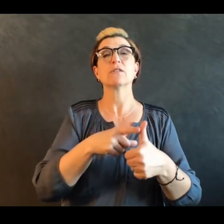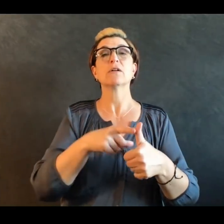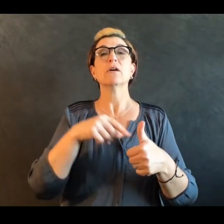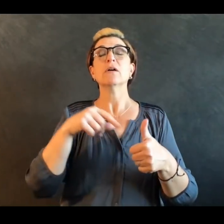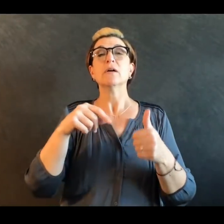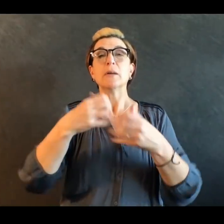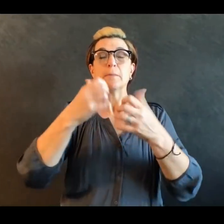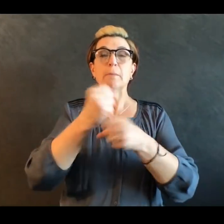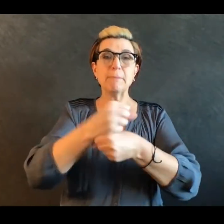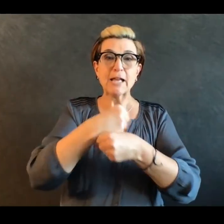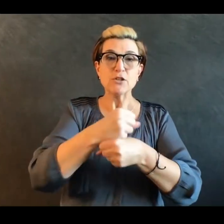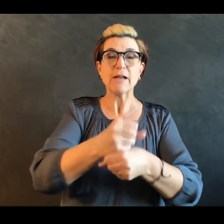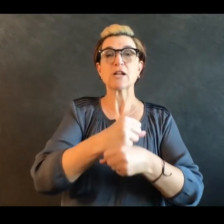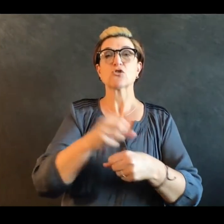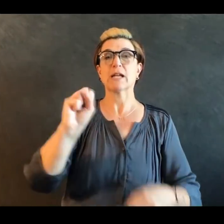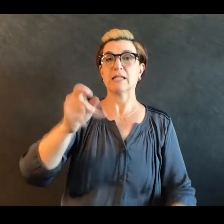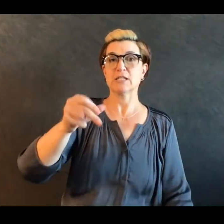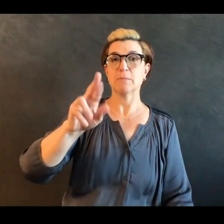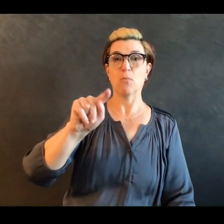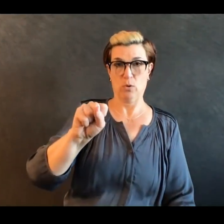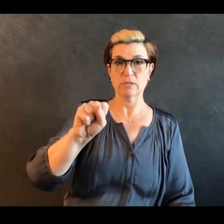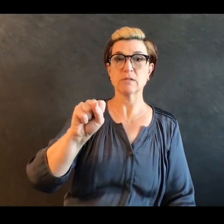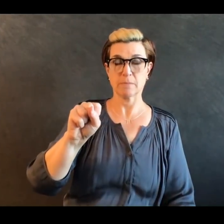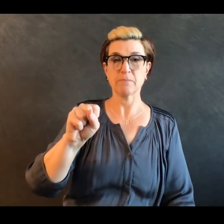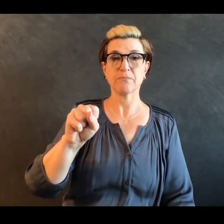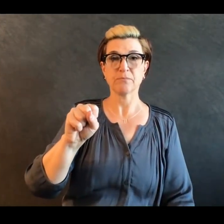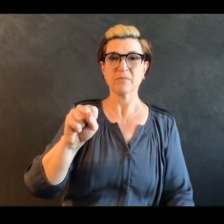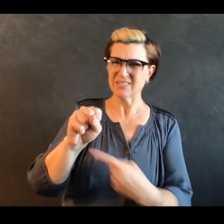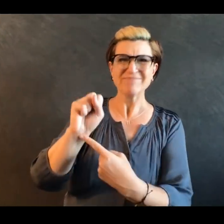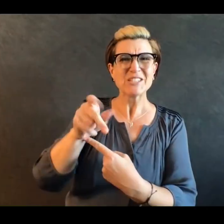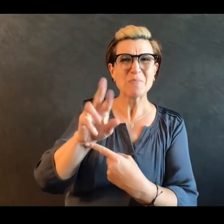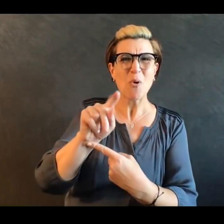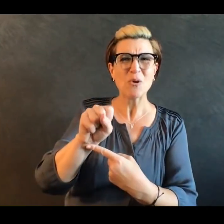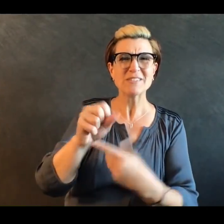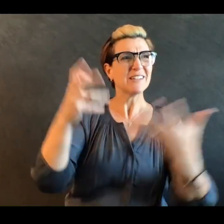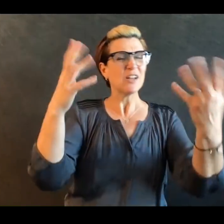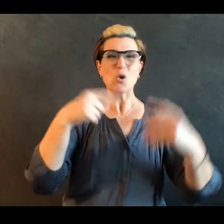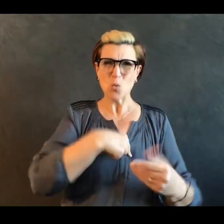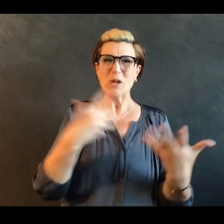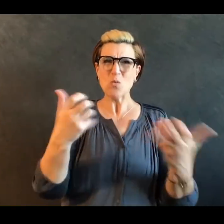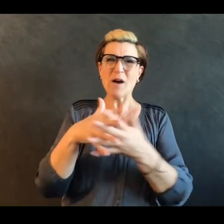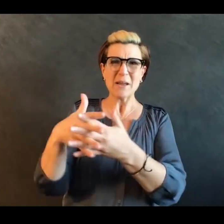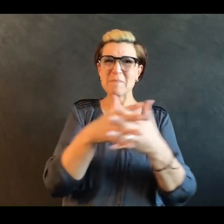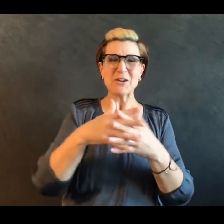sports industries we want to get a country open again we want to have our